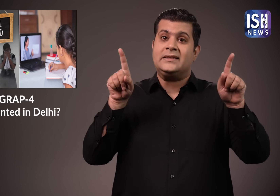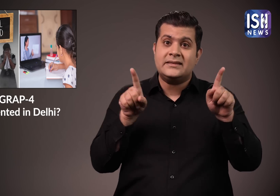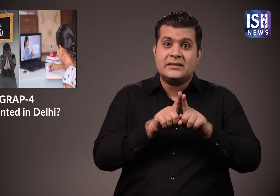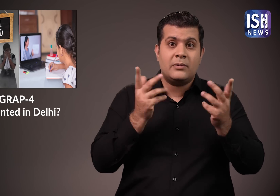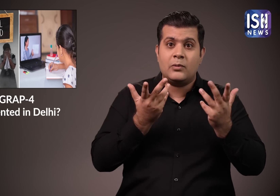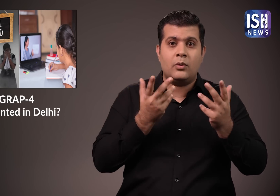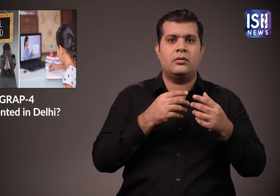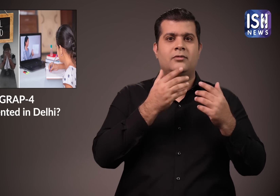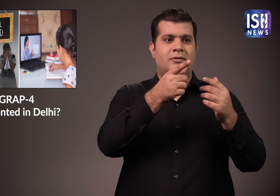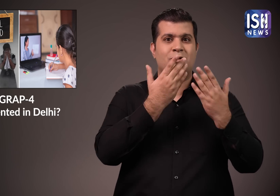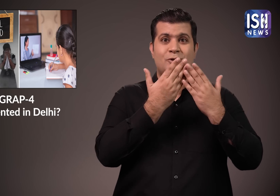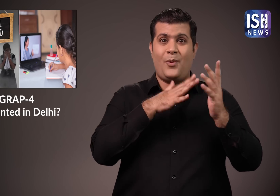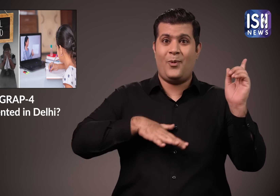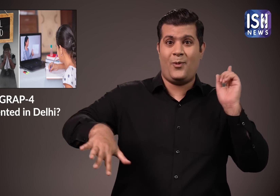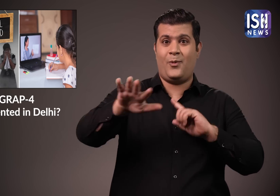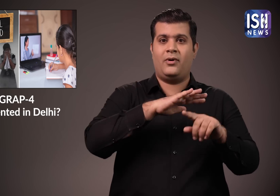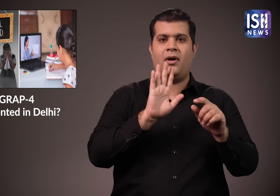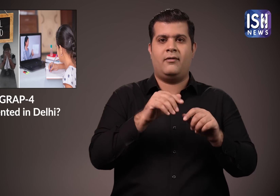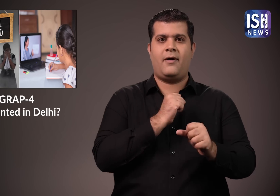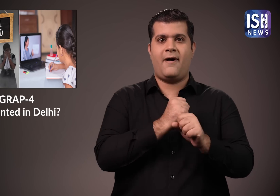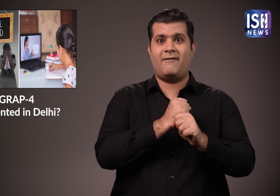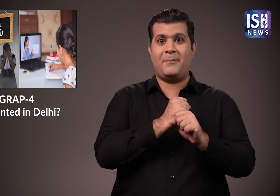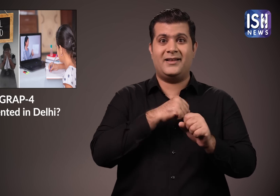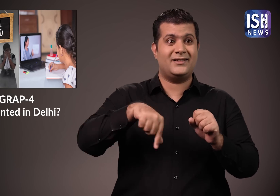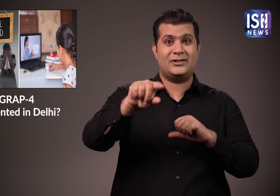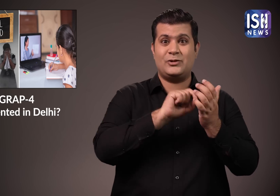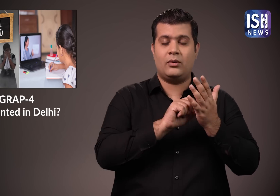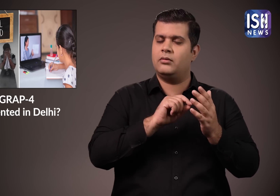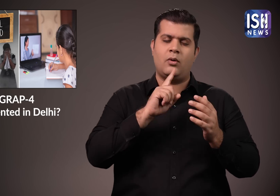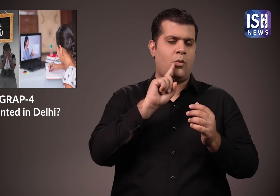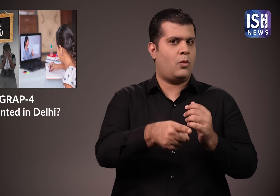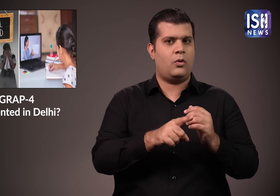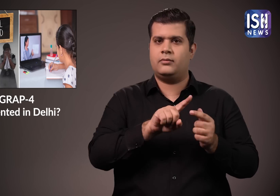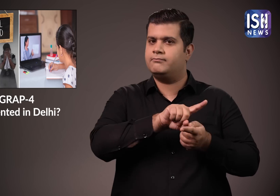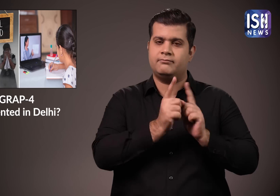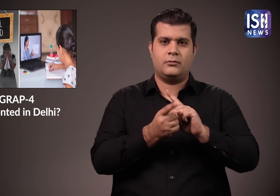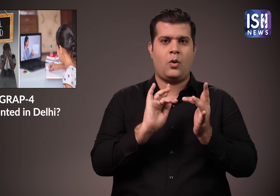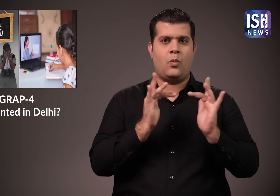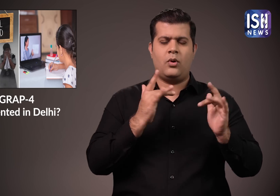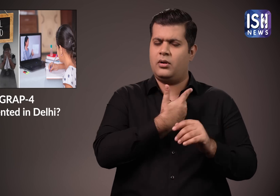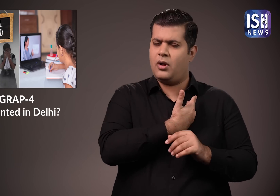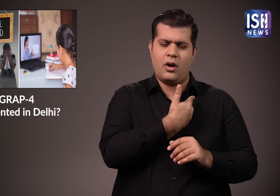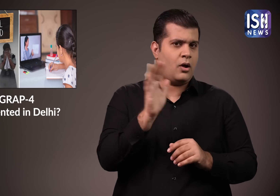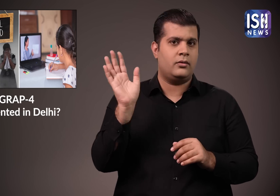Similarly, all government schools and colleges have also shifted classes online.